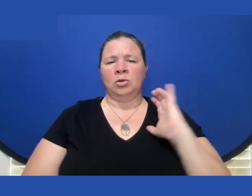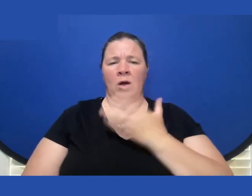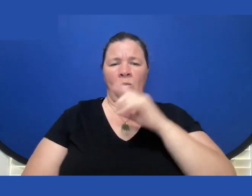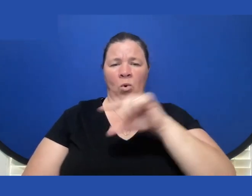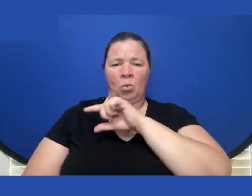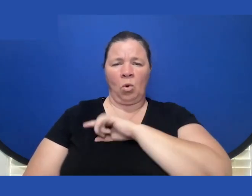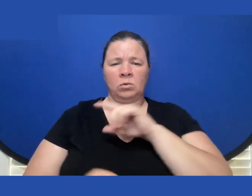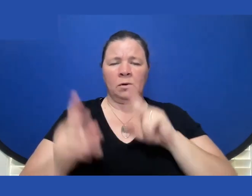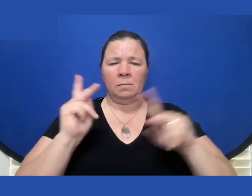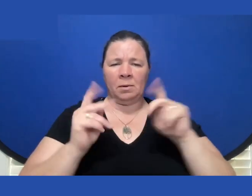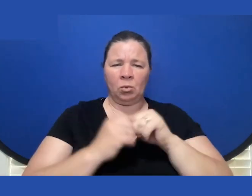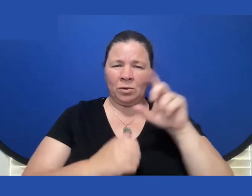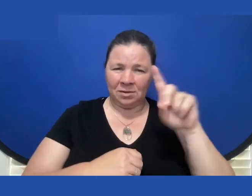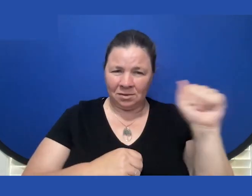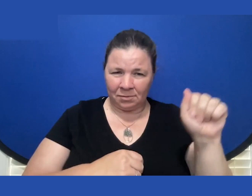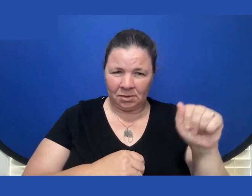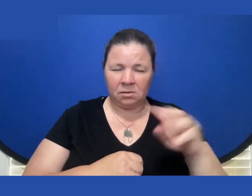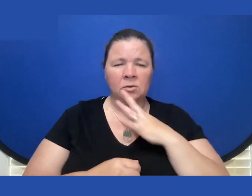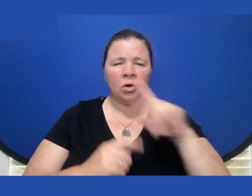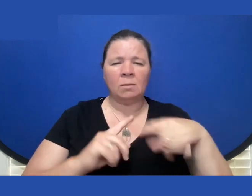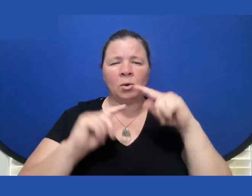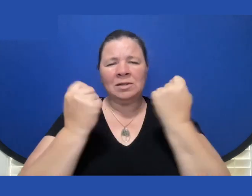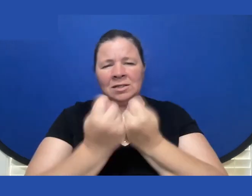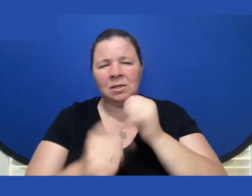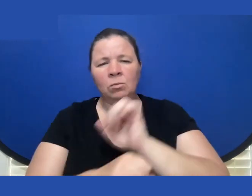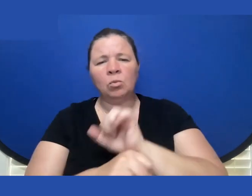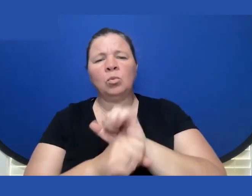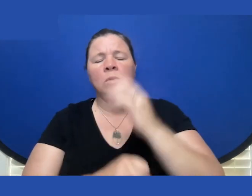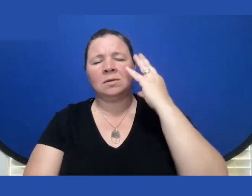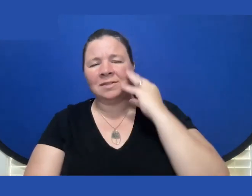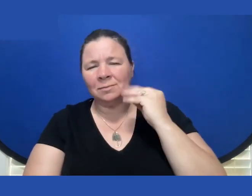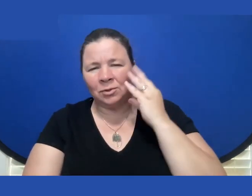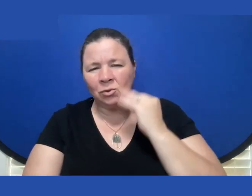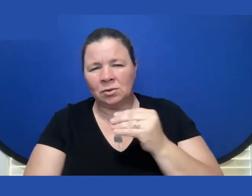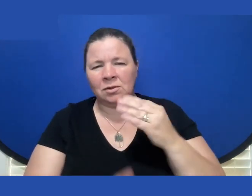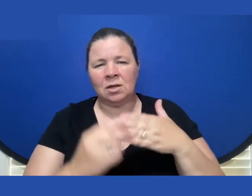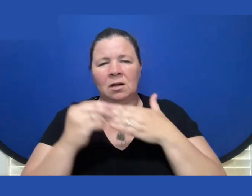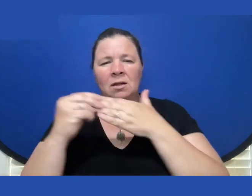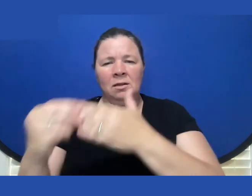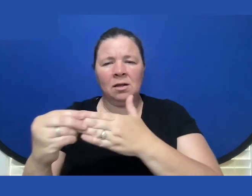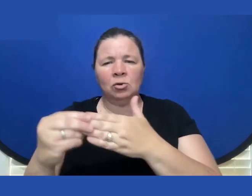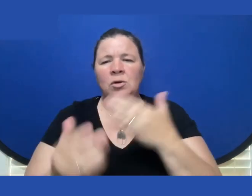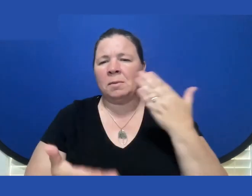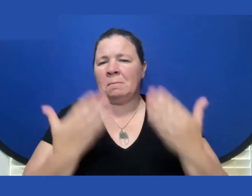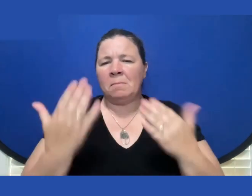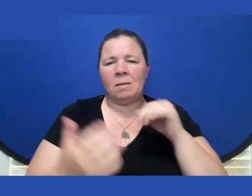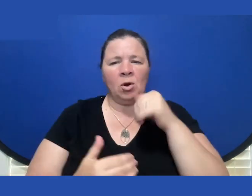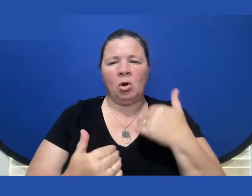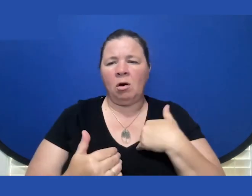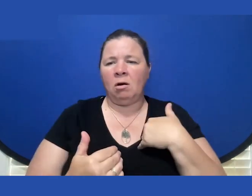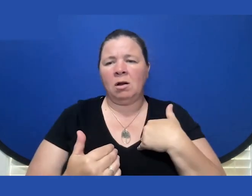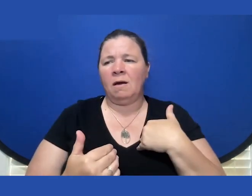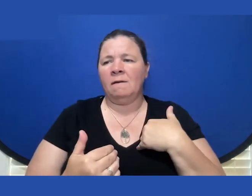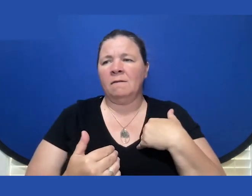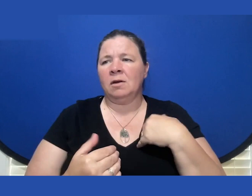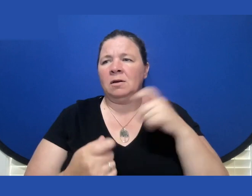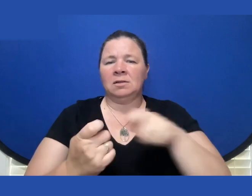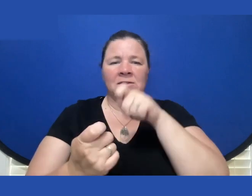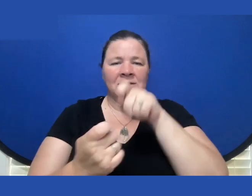I mean, you talked about the teamwork experience and that leadership thing that may not necessarily fall into the realm of the experience